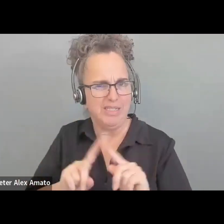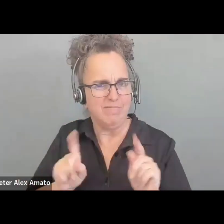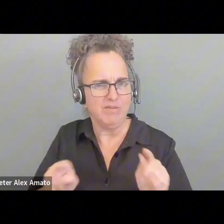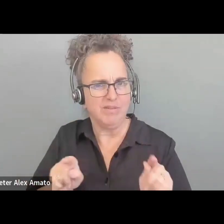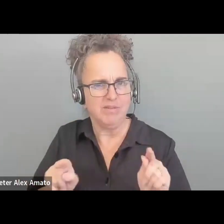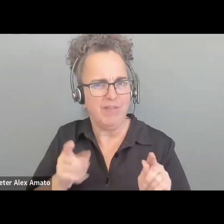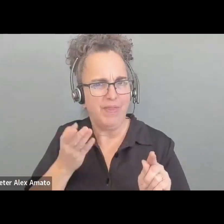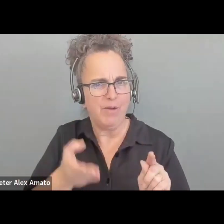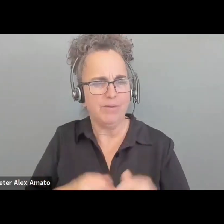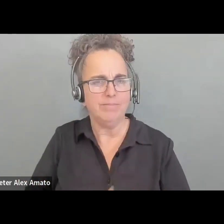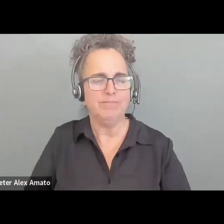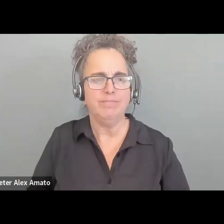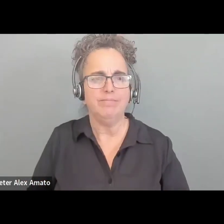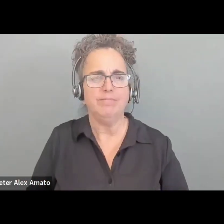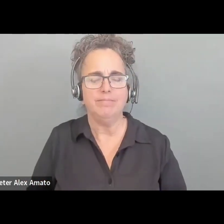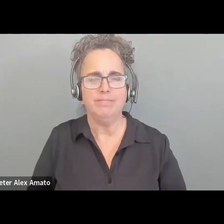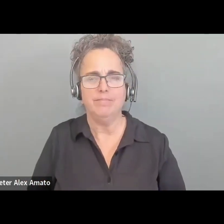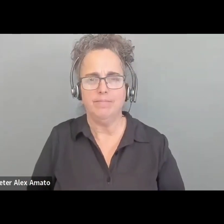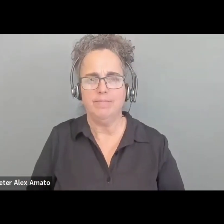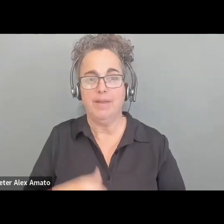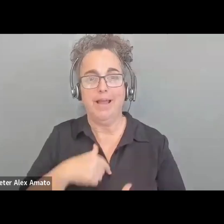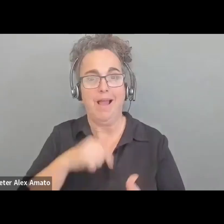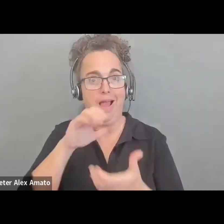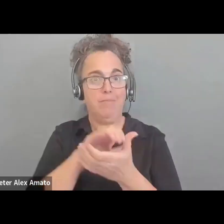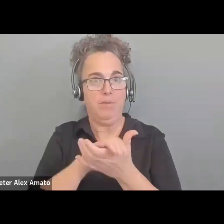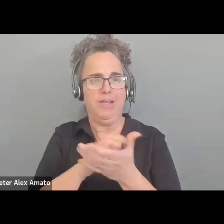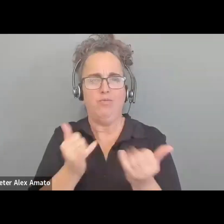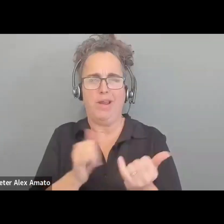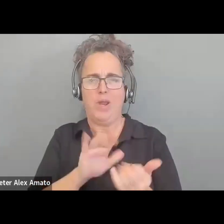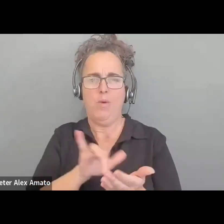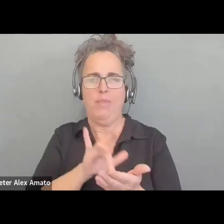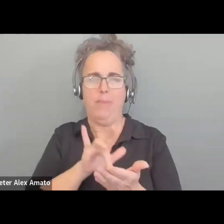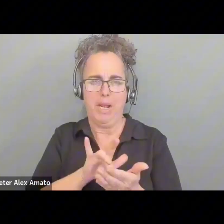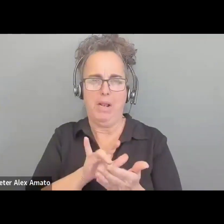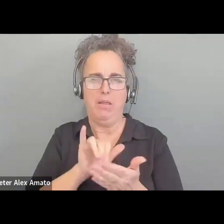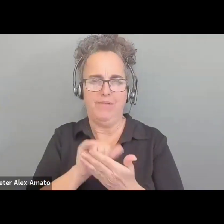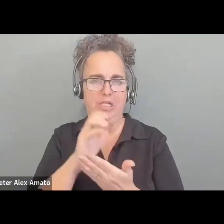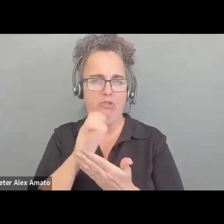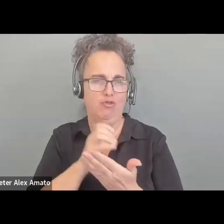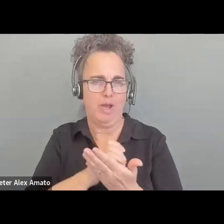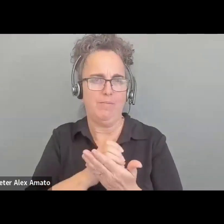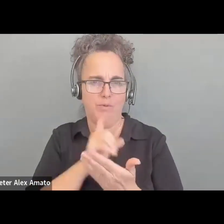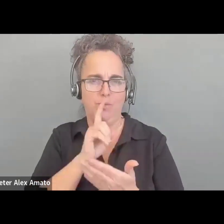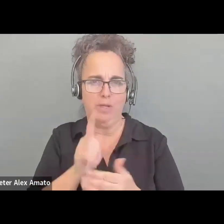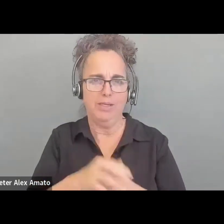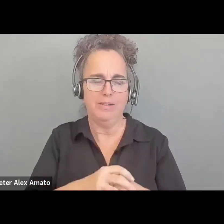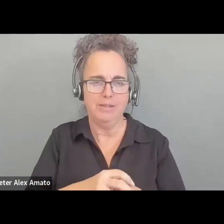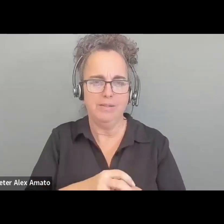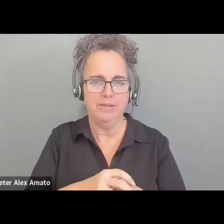This is where I think we're in the middle of this chapter and, and I think it's up for us to define where it goes.